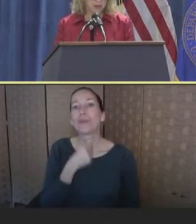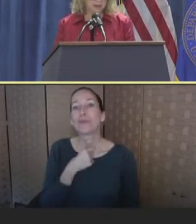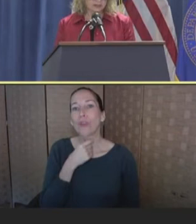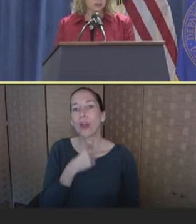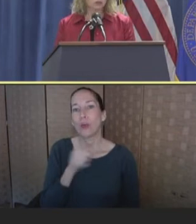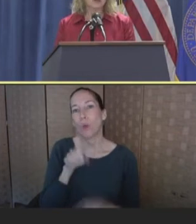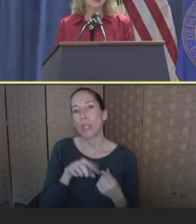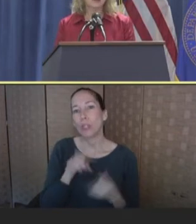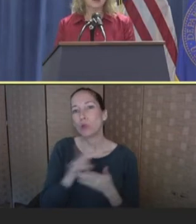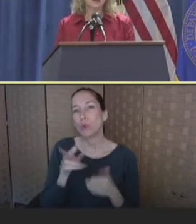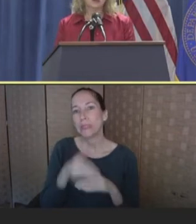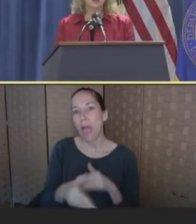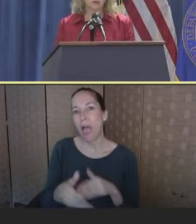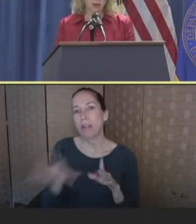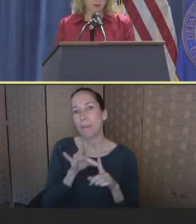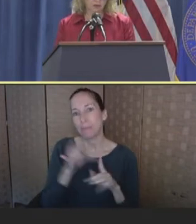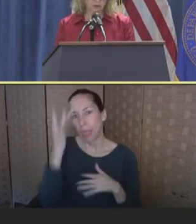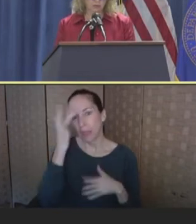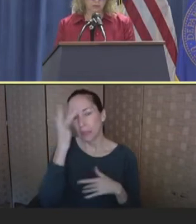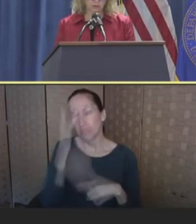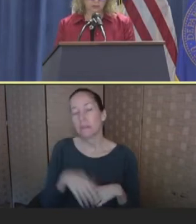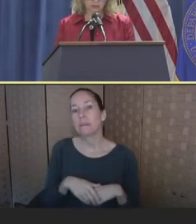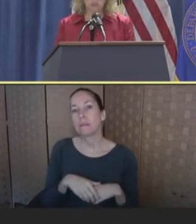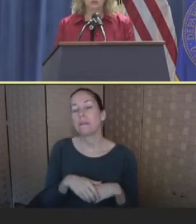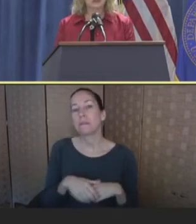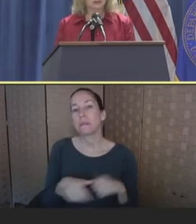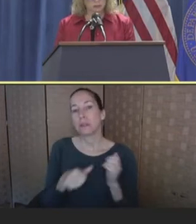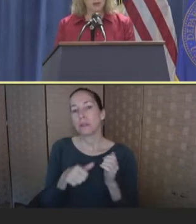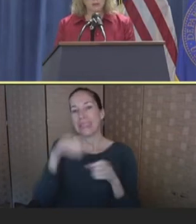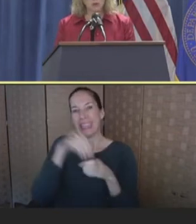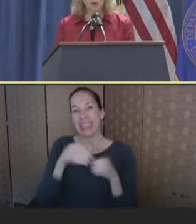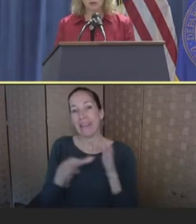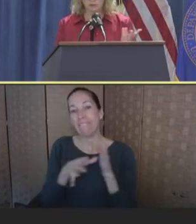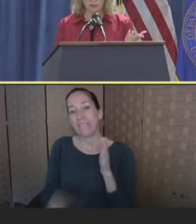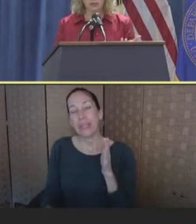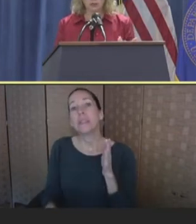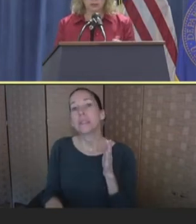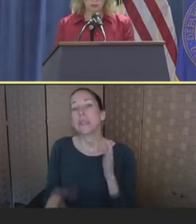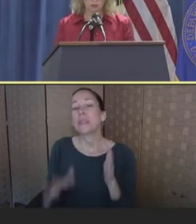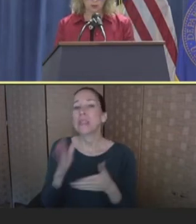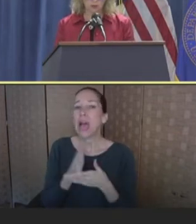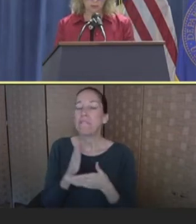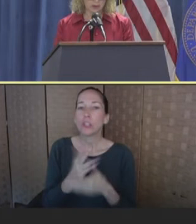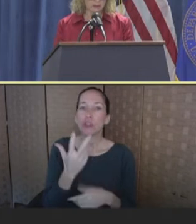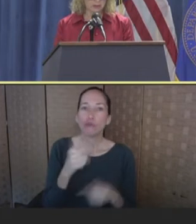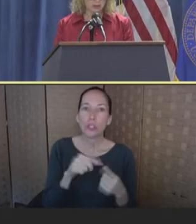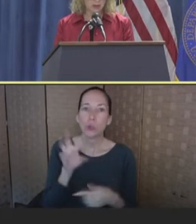is excreted in the feces for the average of three to six weeks, sometimes longer, if the patient's immunocompromised.